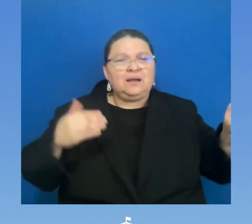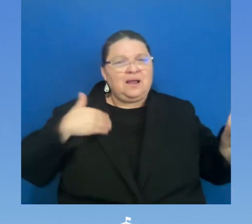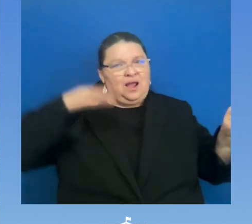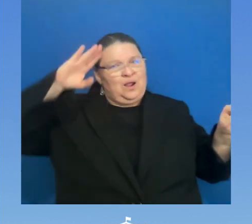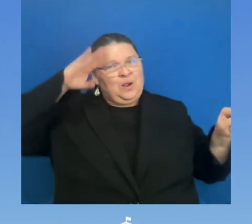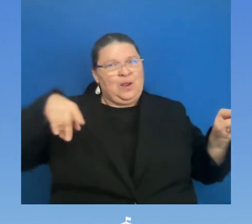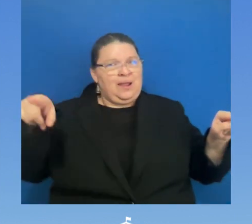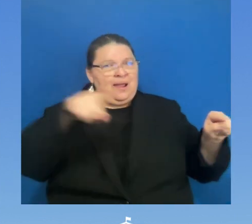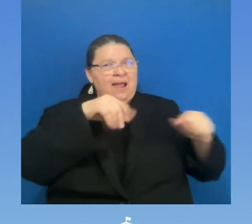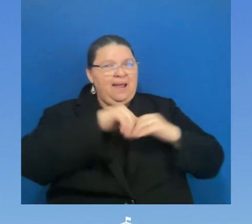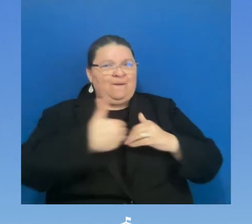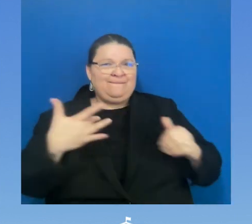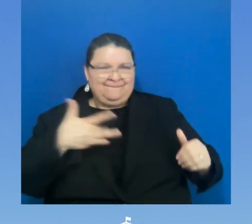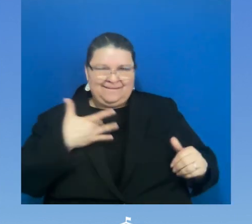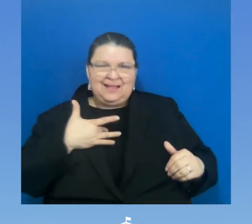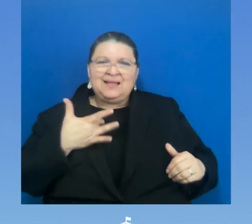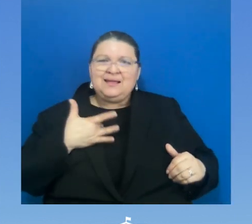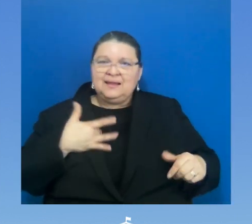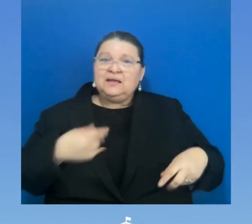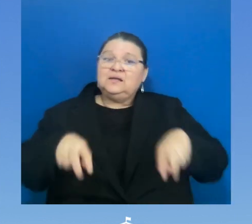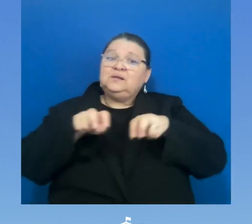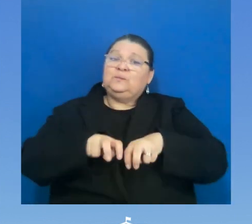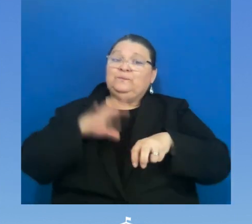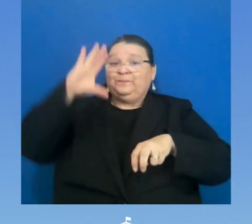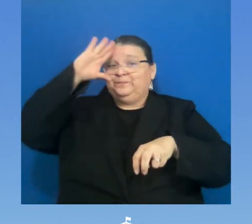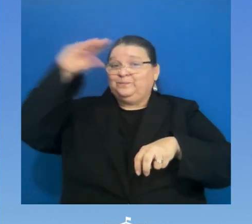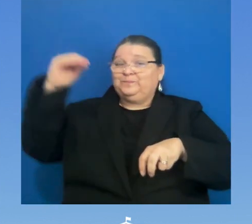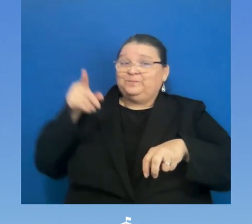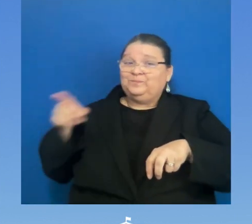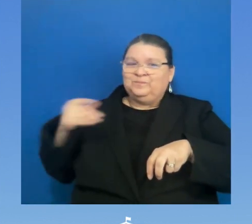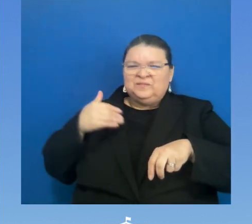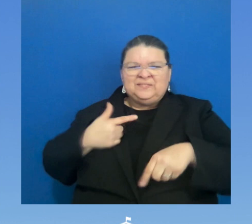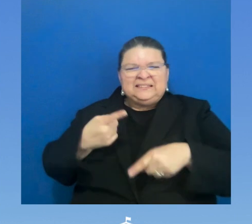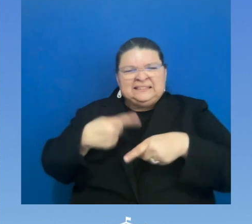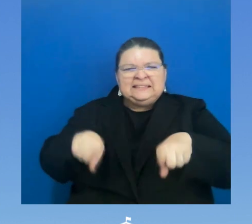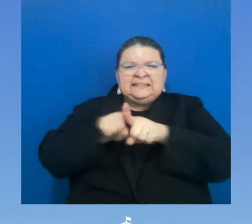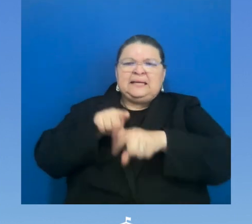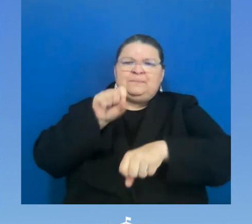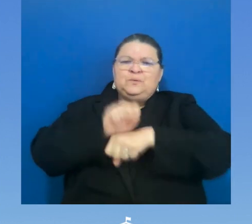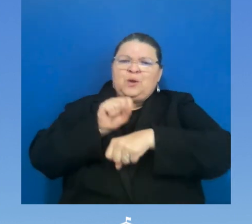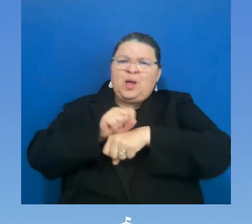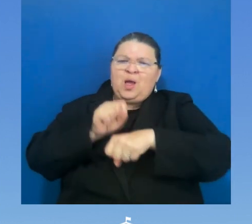When you do the exact same job, it's demeaning. It's heartbreaking